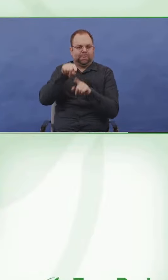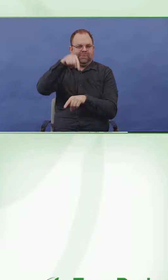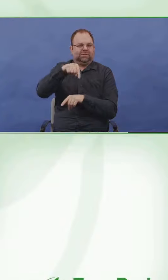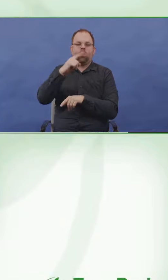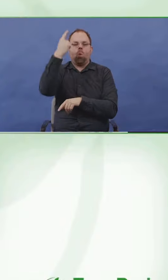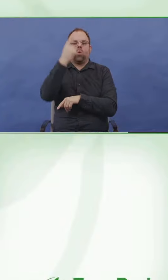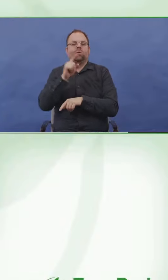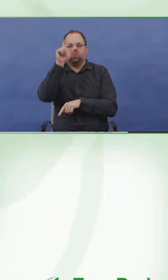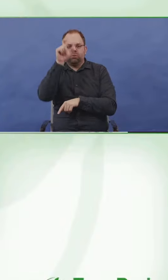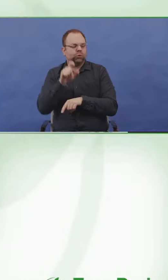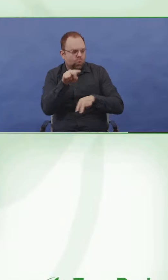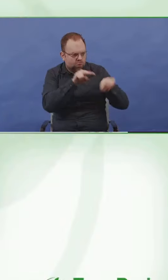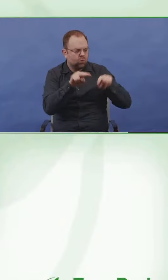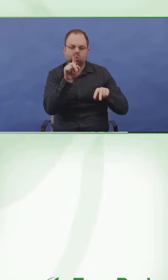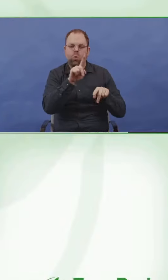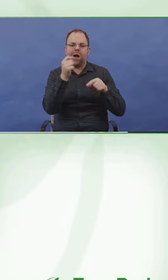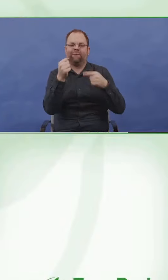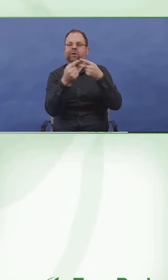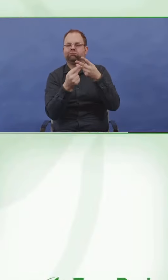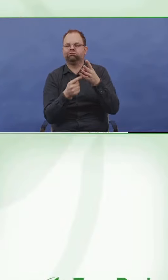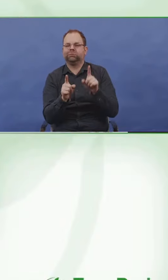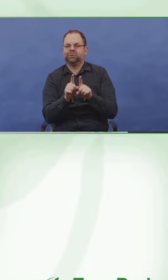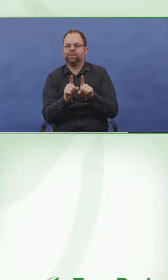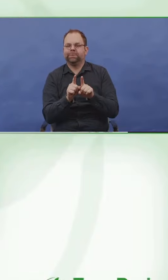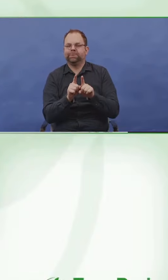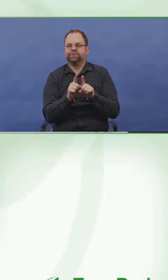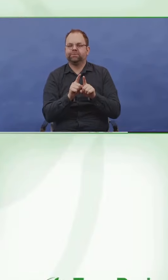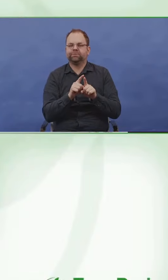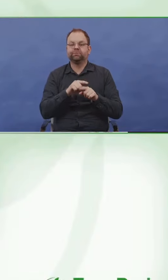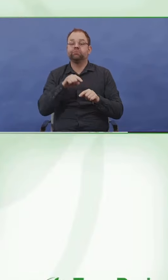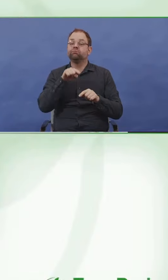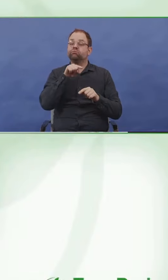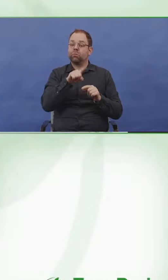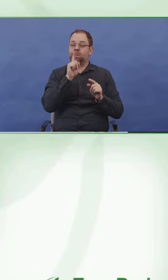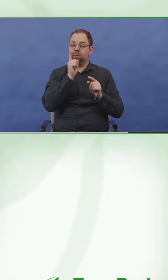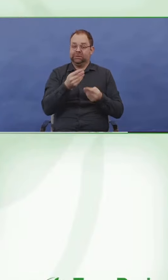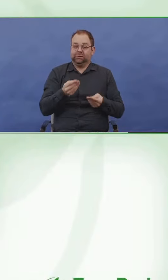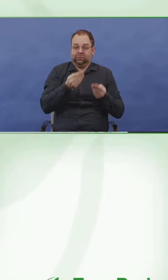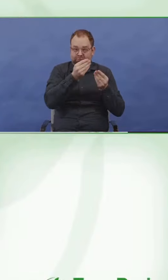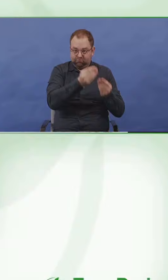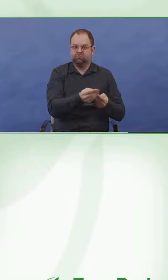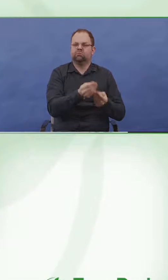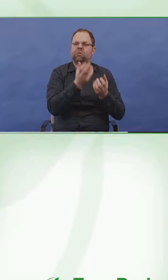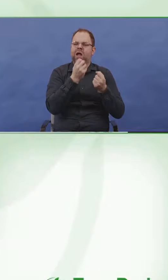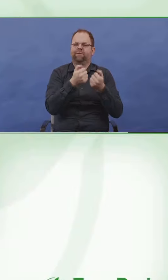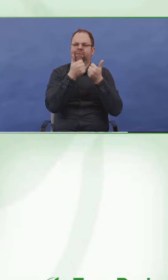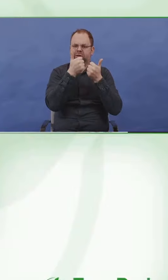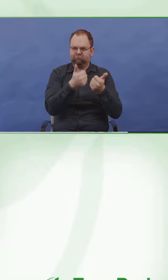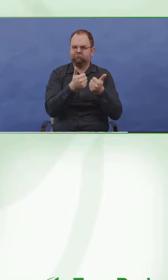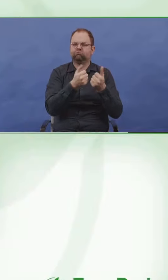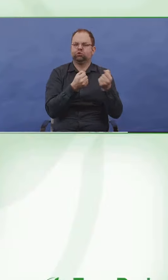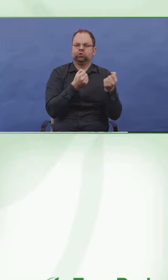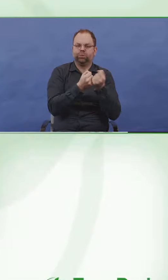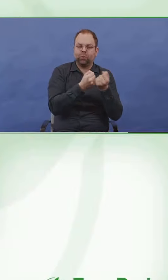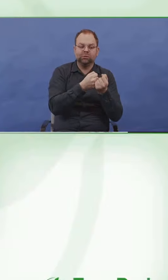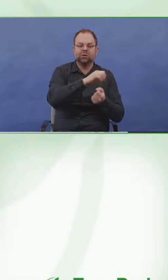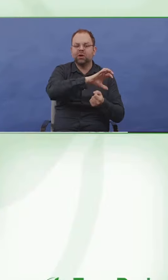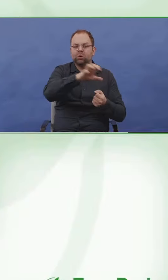provided clear guidance through observations, comments, and lately in the digitalisation guidelines.